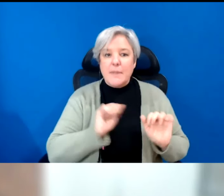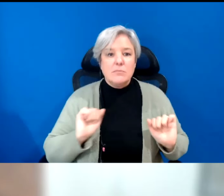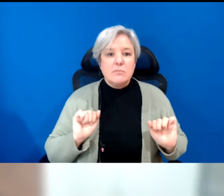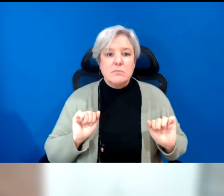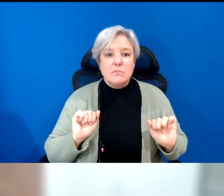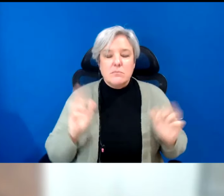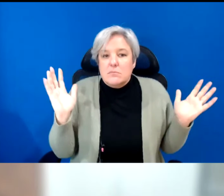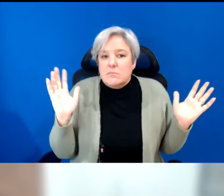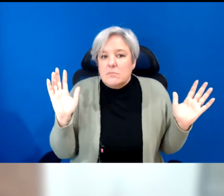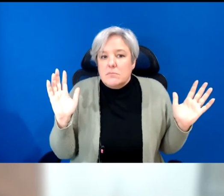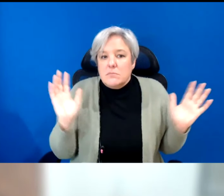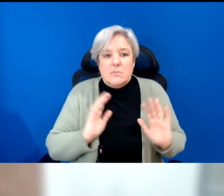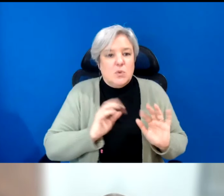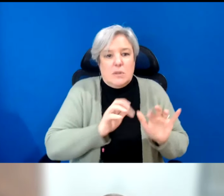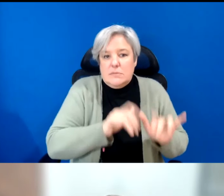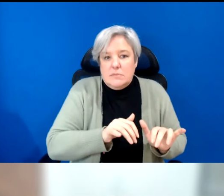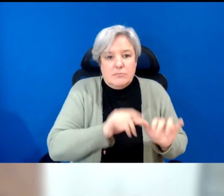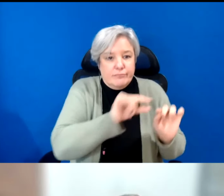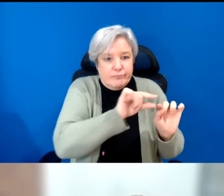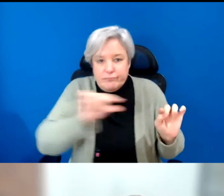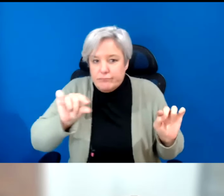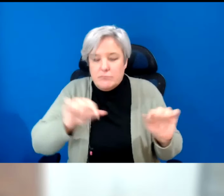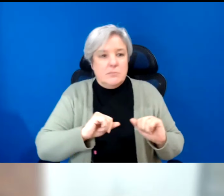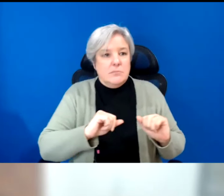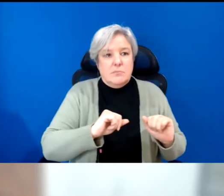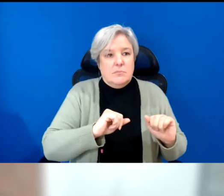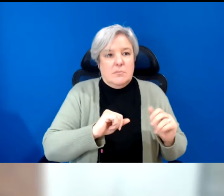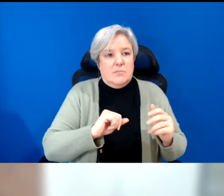You can type it horizontally, you can type it vertically, you just add it yourself.